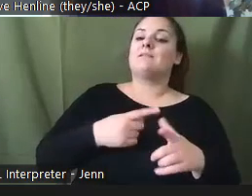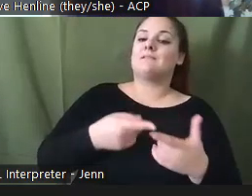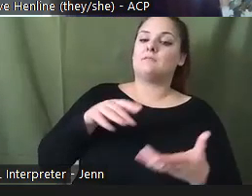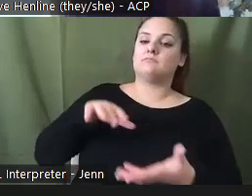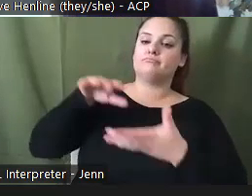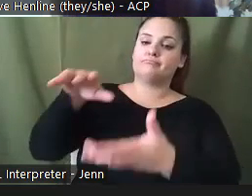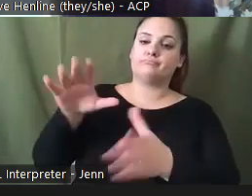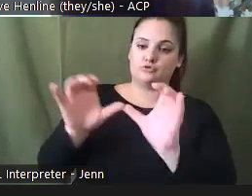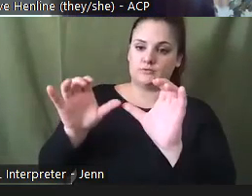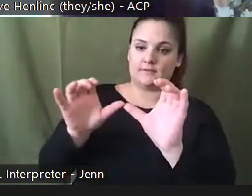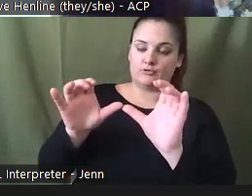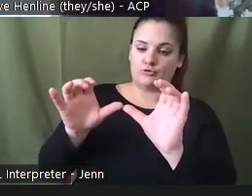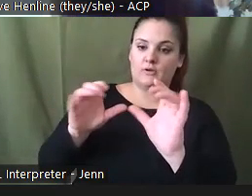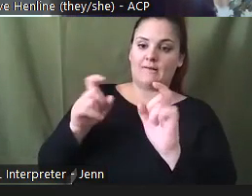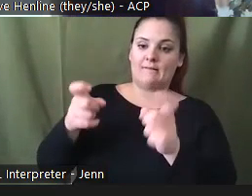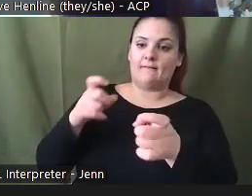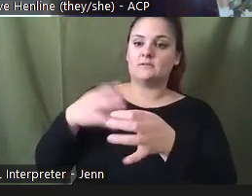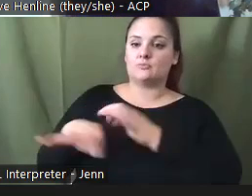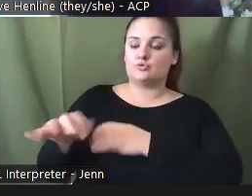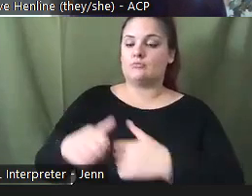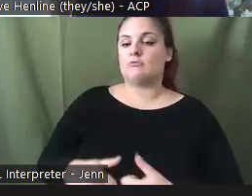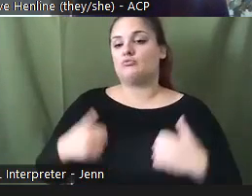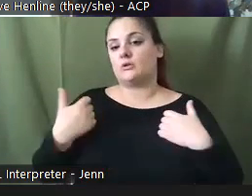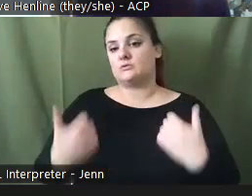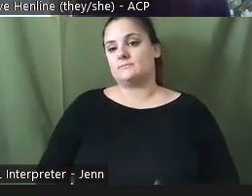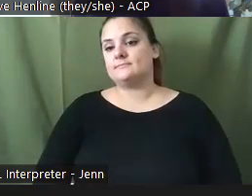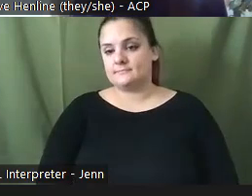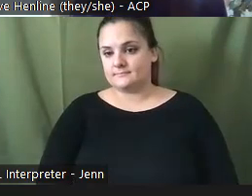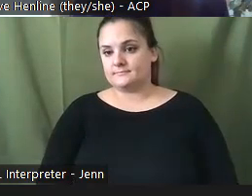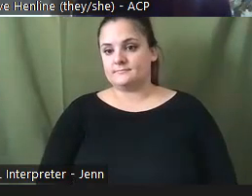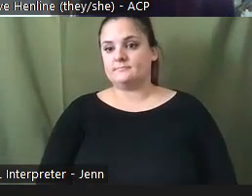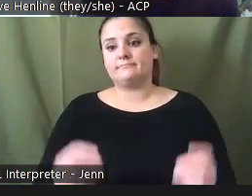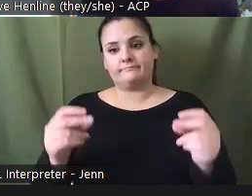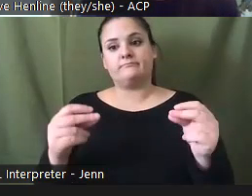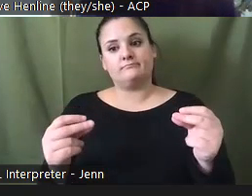substitute address for individuals to start using. It's a pretty quick turnaround which is great.